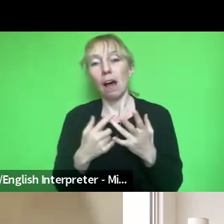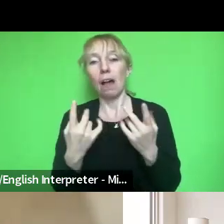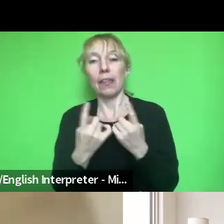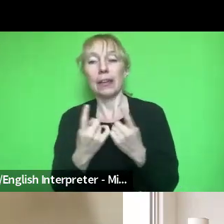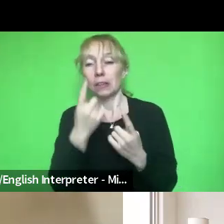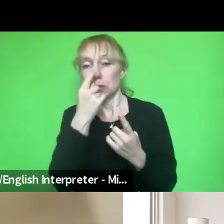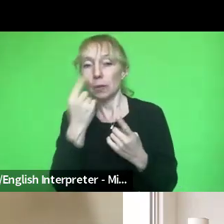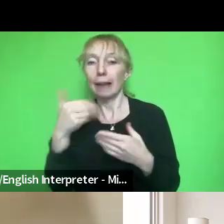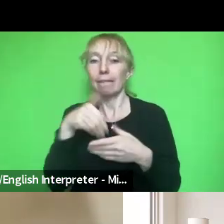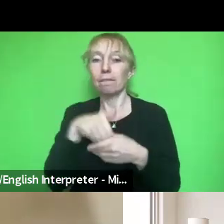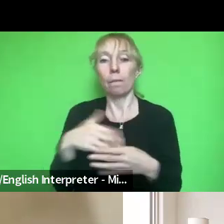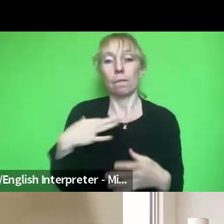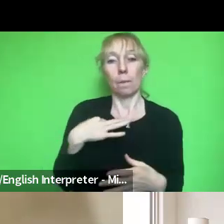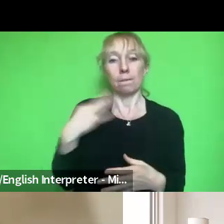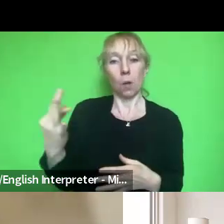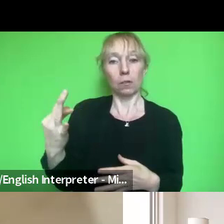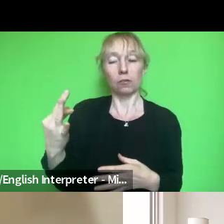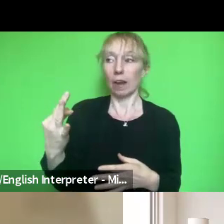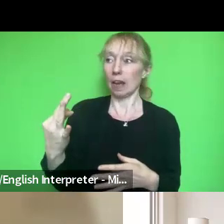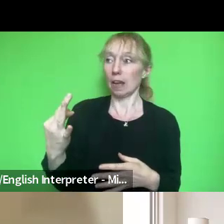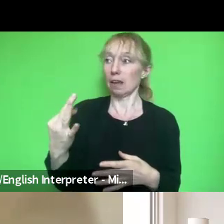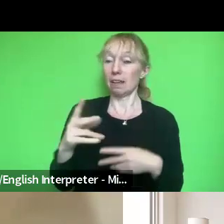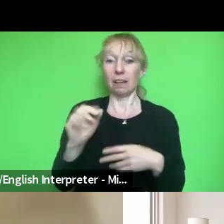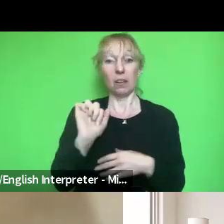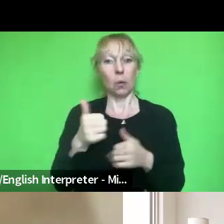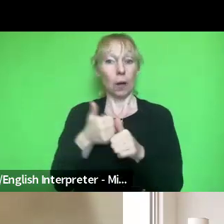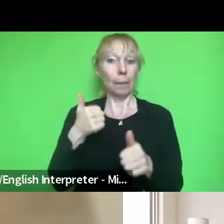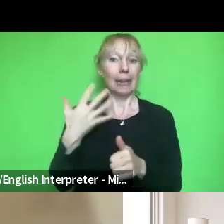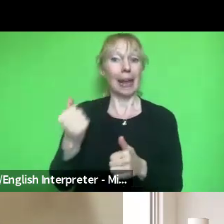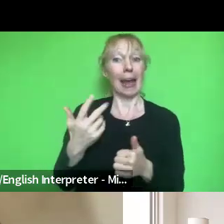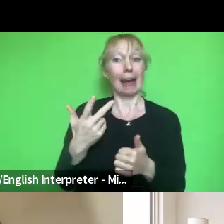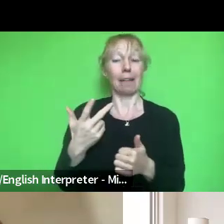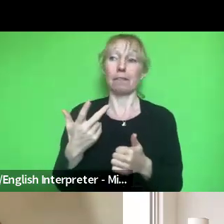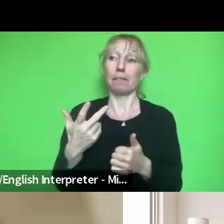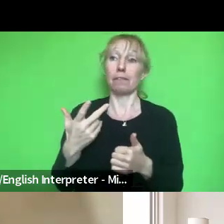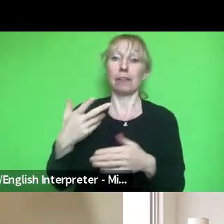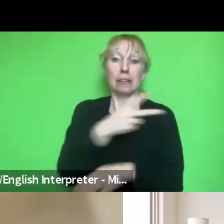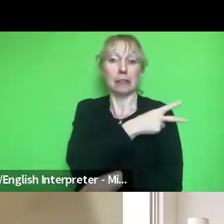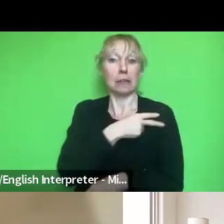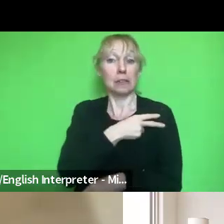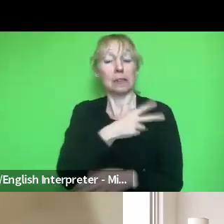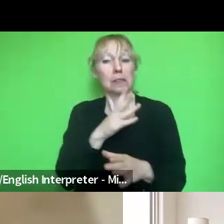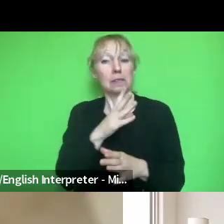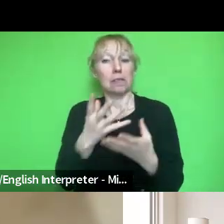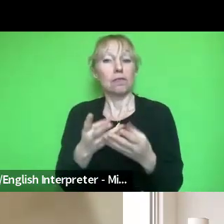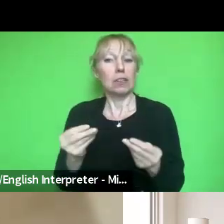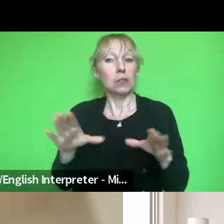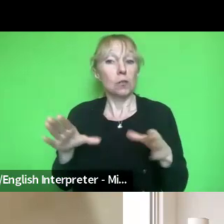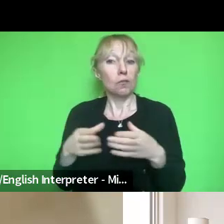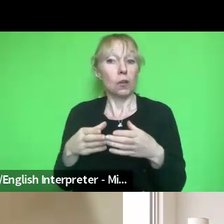with and from a voluntary perspective, like if your company has employee resource groups or anything sort of voluntarily, if you feel that you can pick